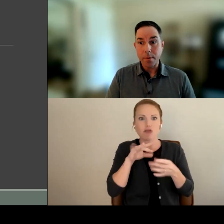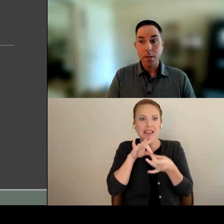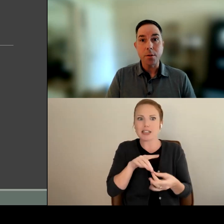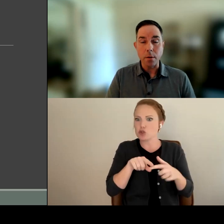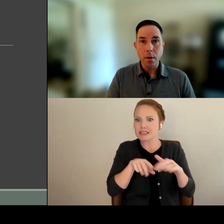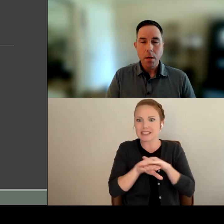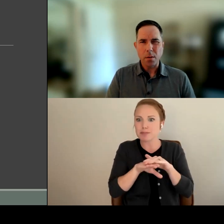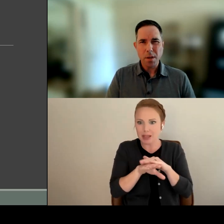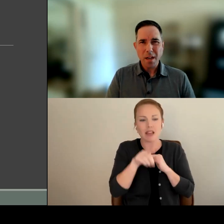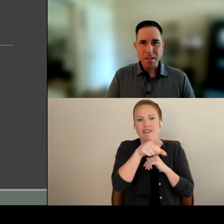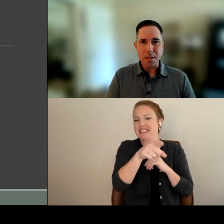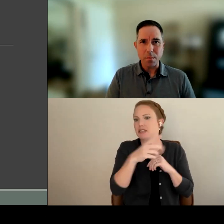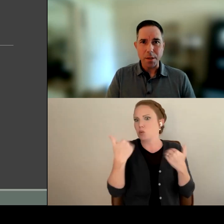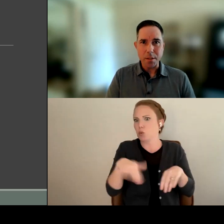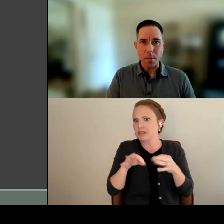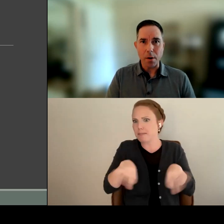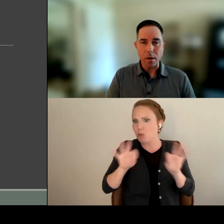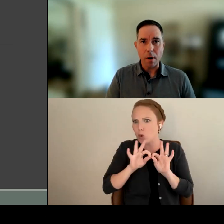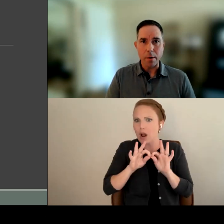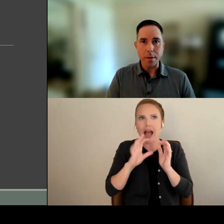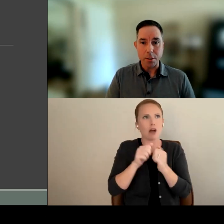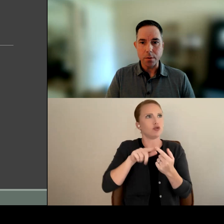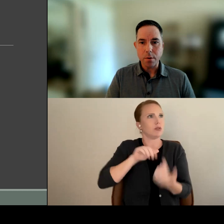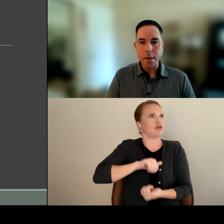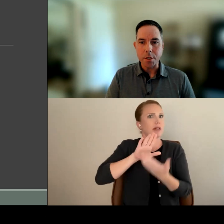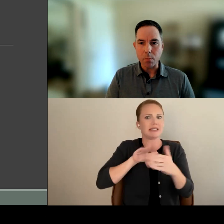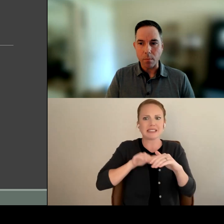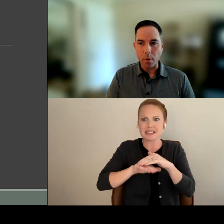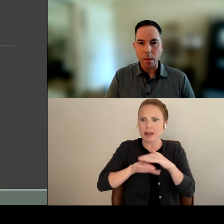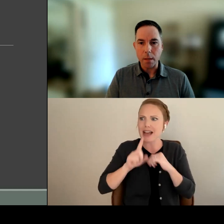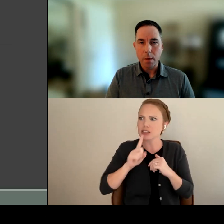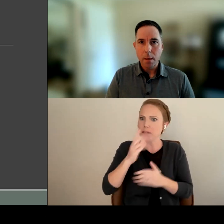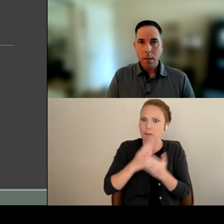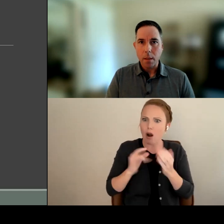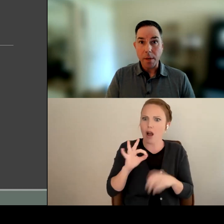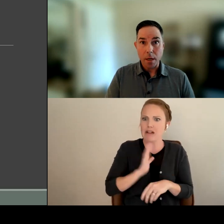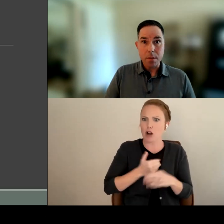It's foundational to looking at accessibility as a part of our digital strategies more broadly.